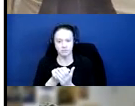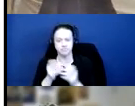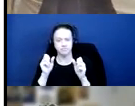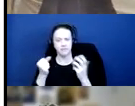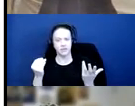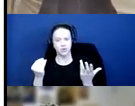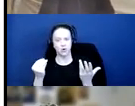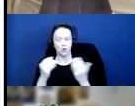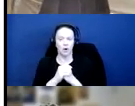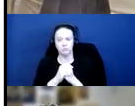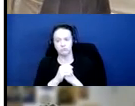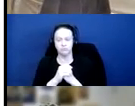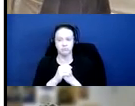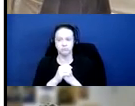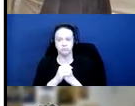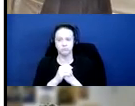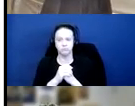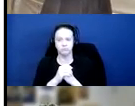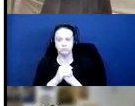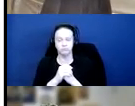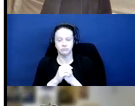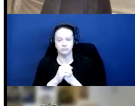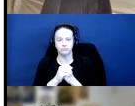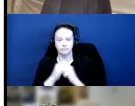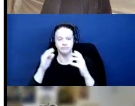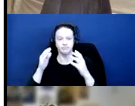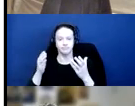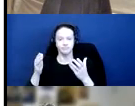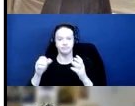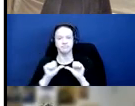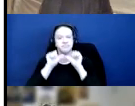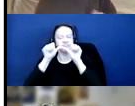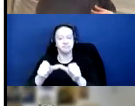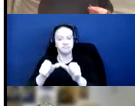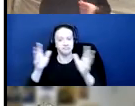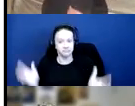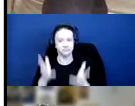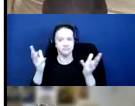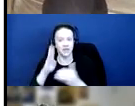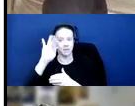So, advancing a bill in a coalition like OHEA